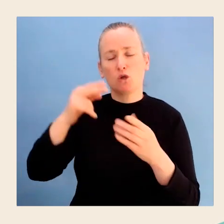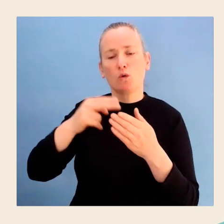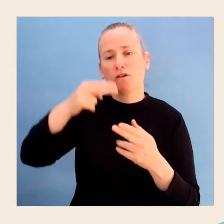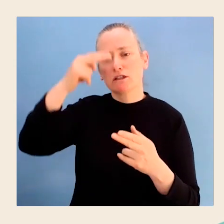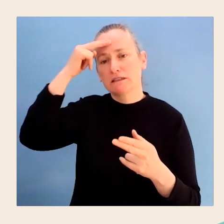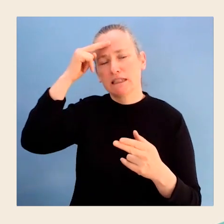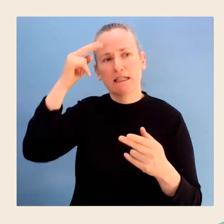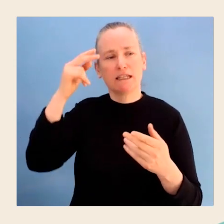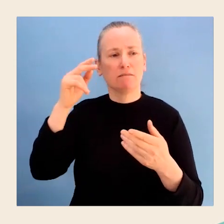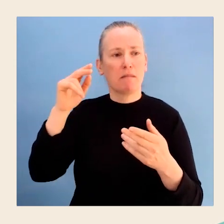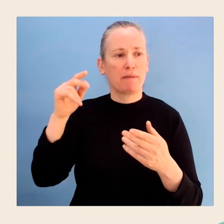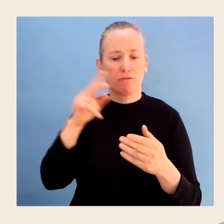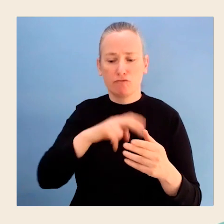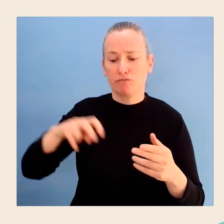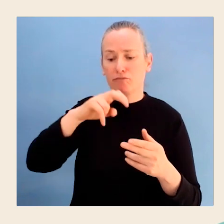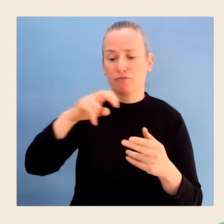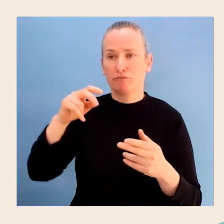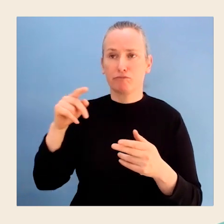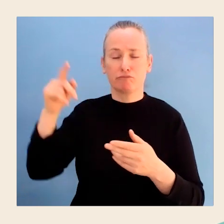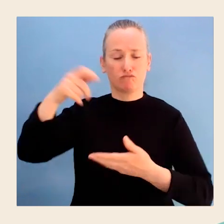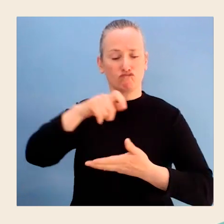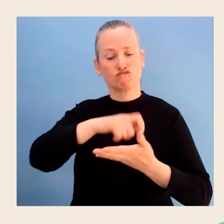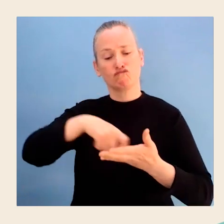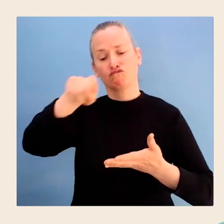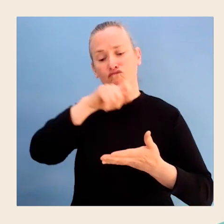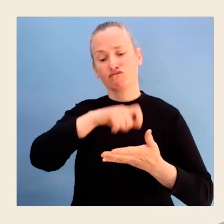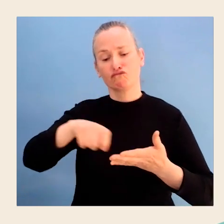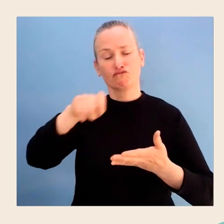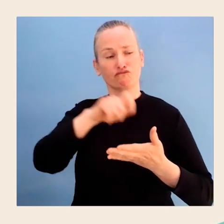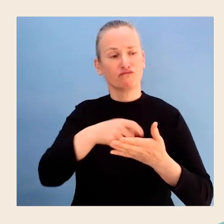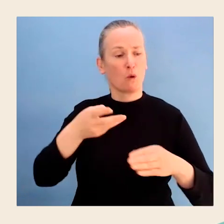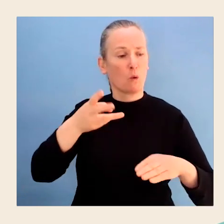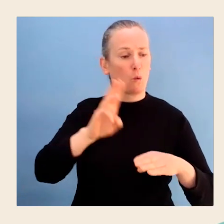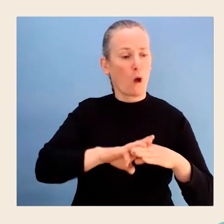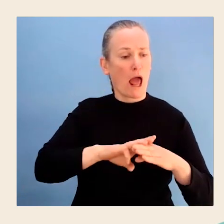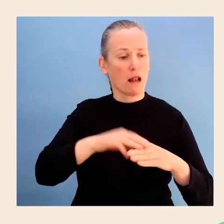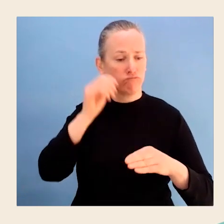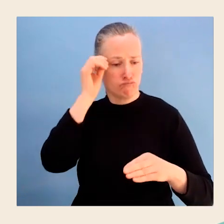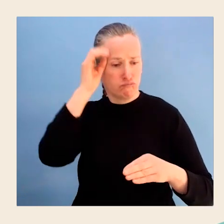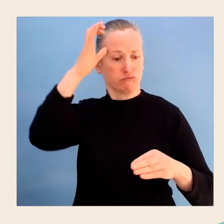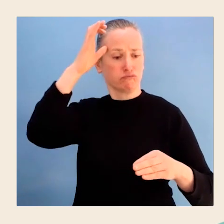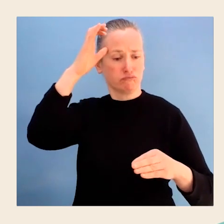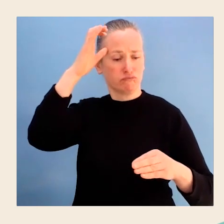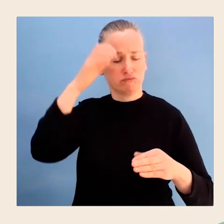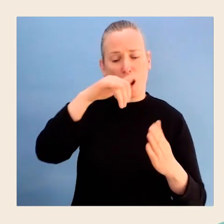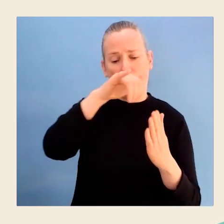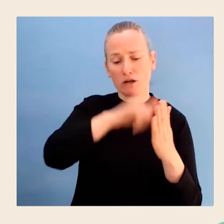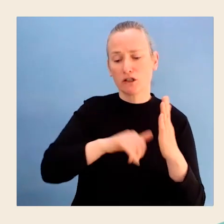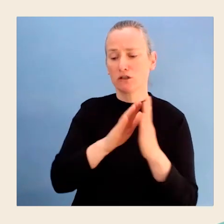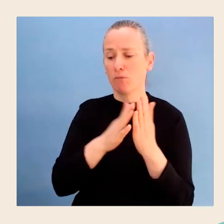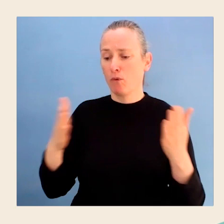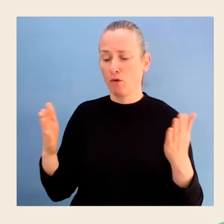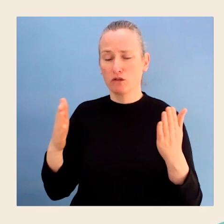writing incredibly well-informed, nuanced books and articles as scholars, I imagine, did.